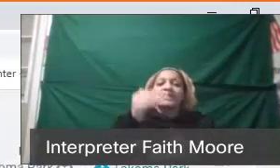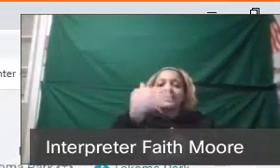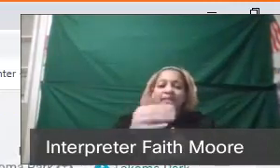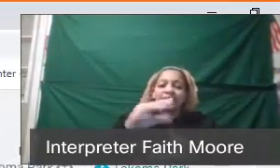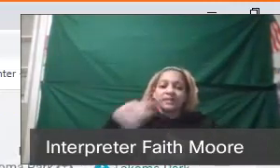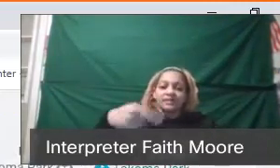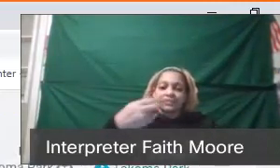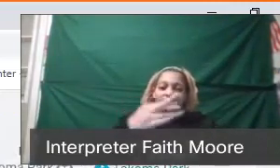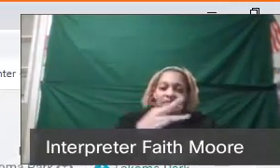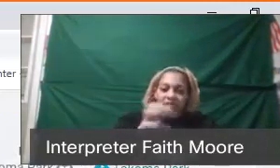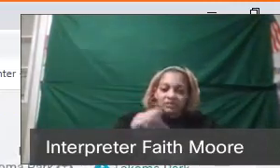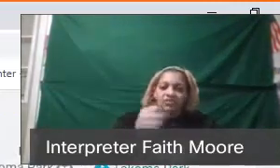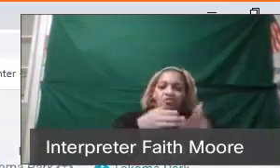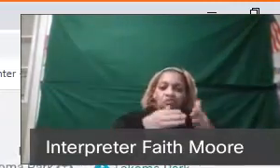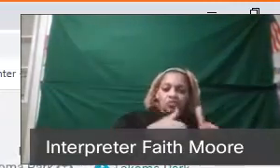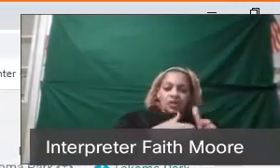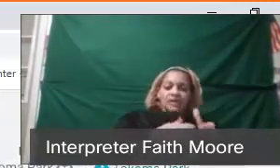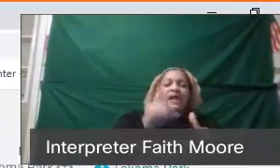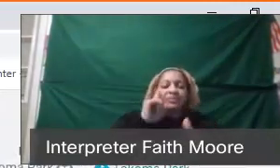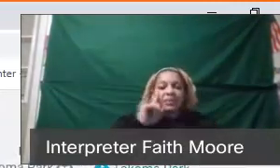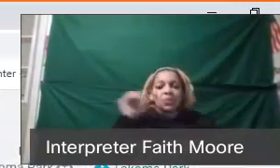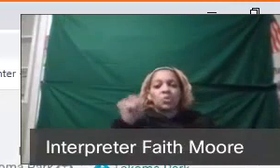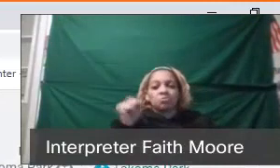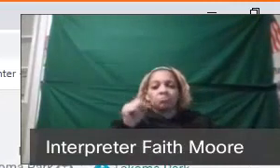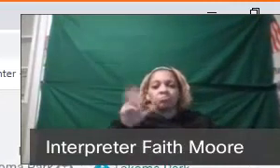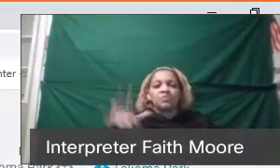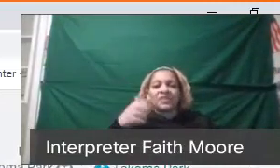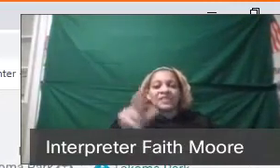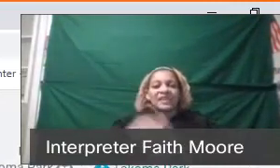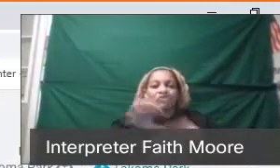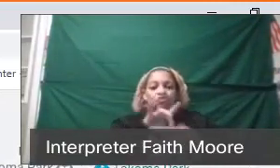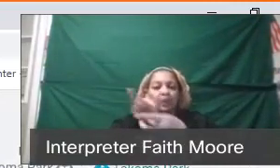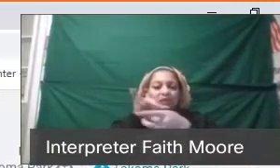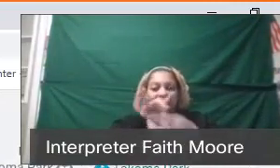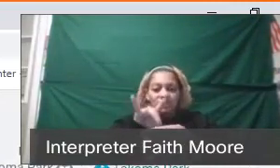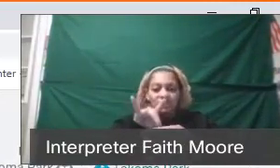in the Western line could be a natural connection, but there are other connections,